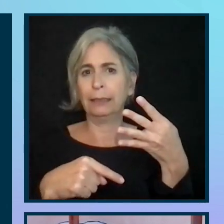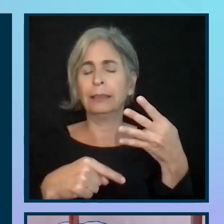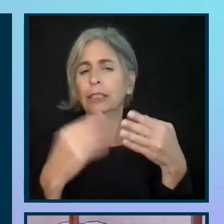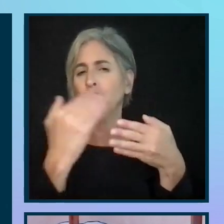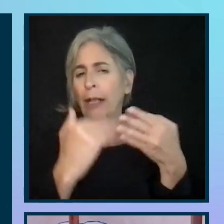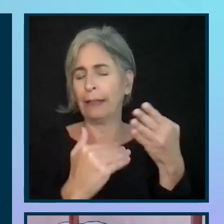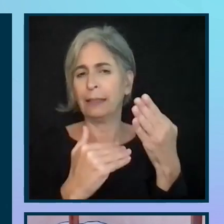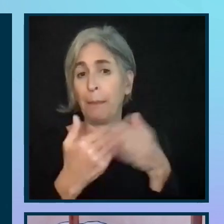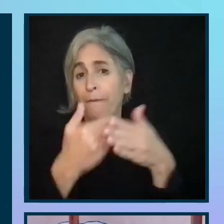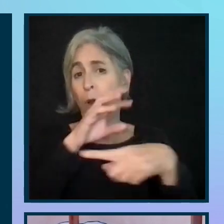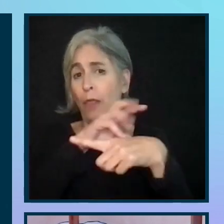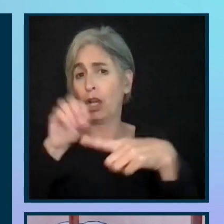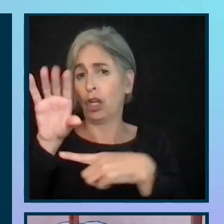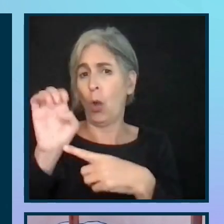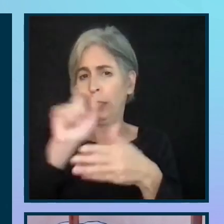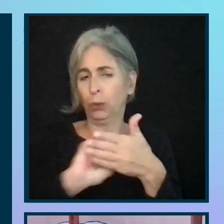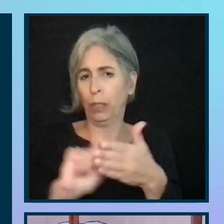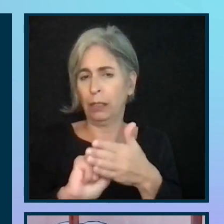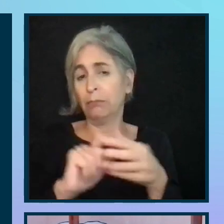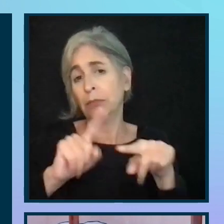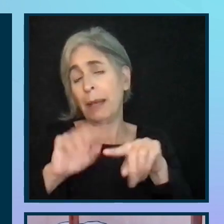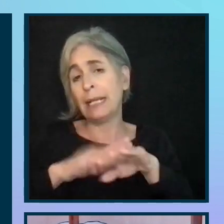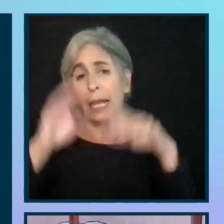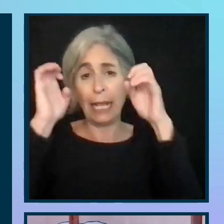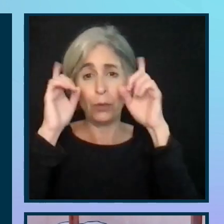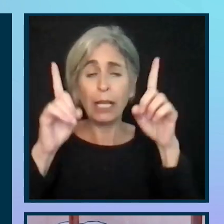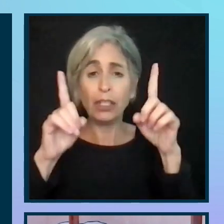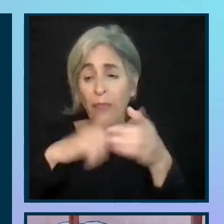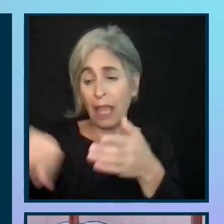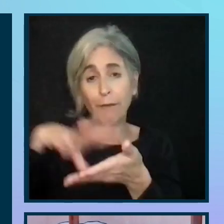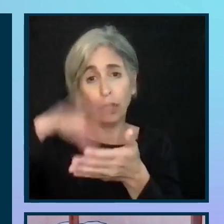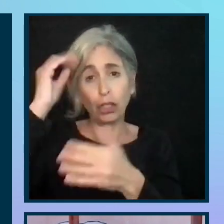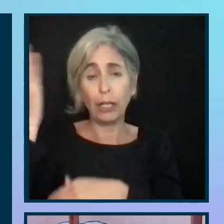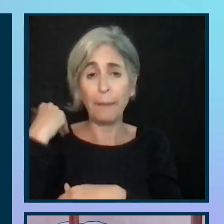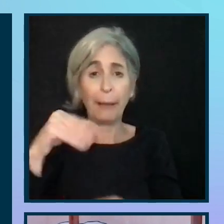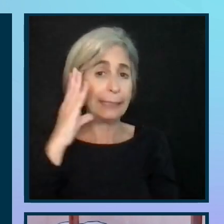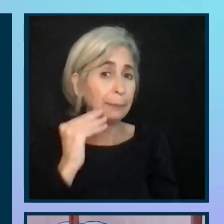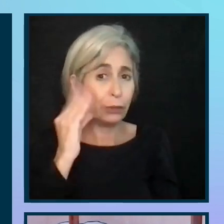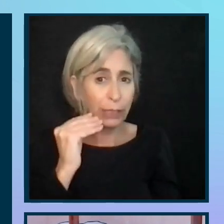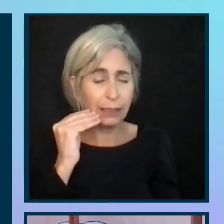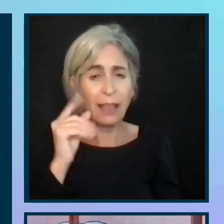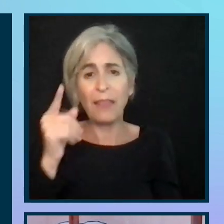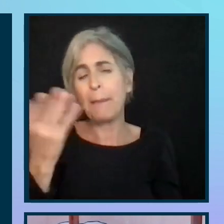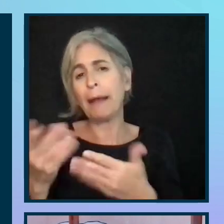They might lean on education, things they have learned in the past. They might lean on documentation.